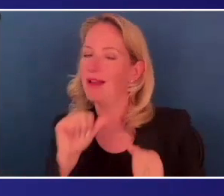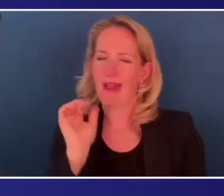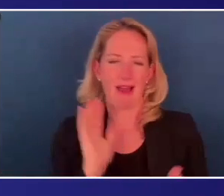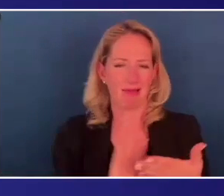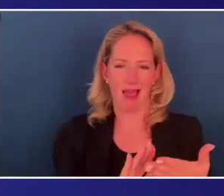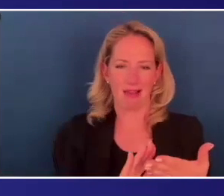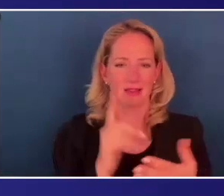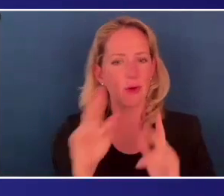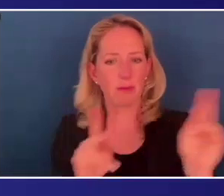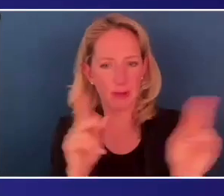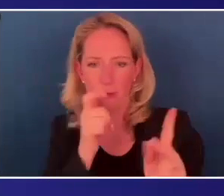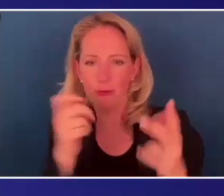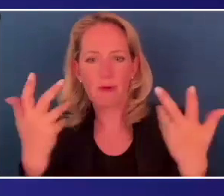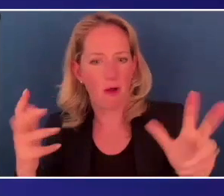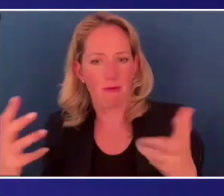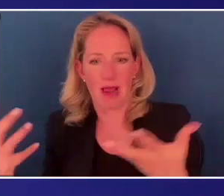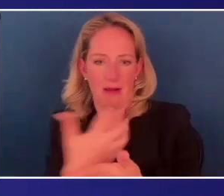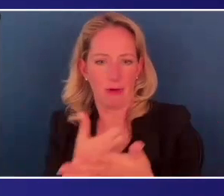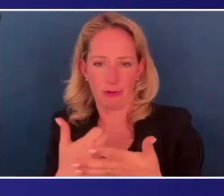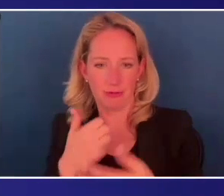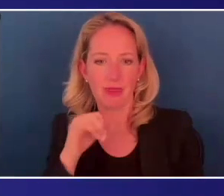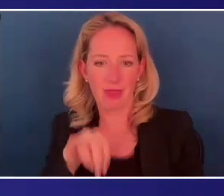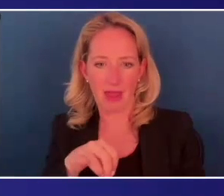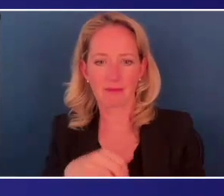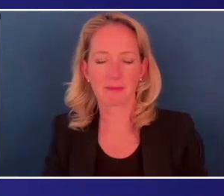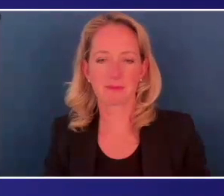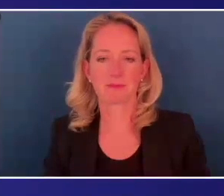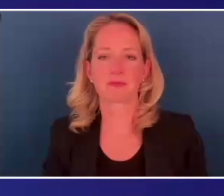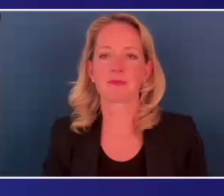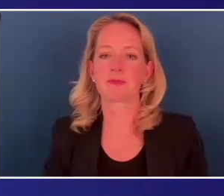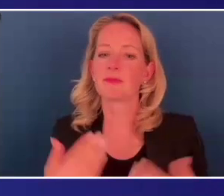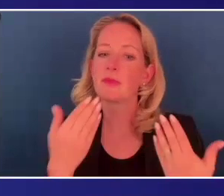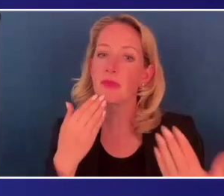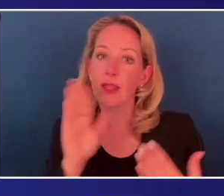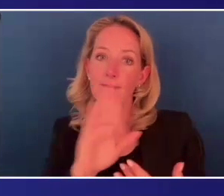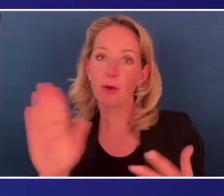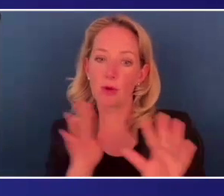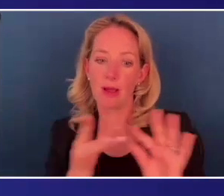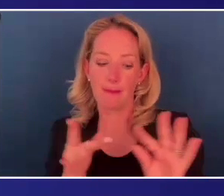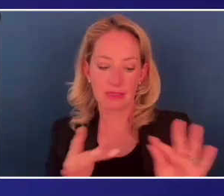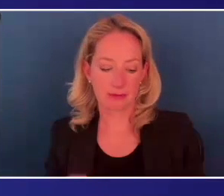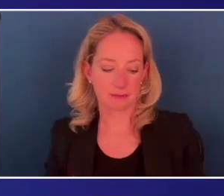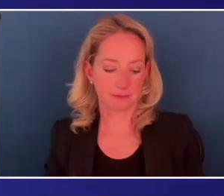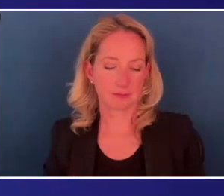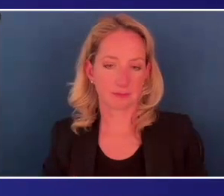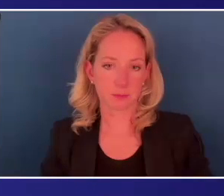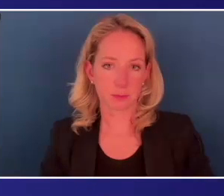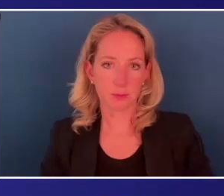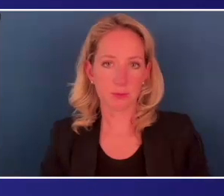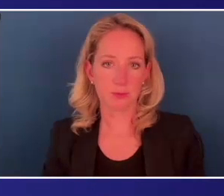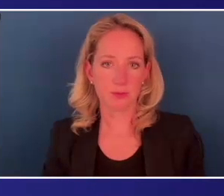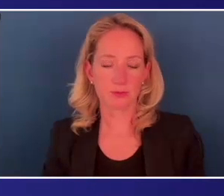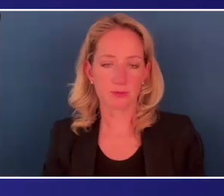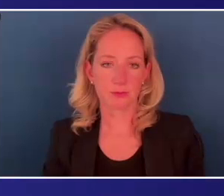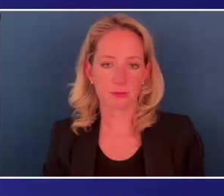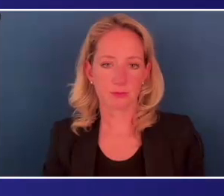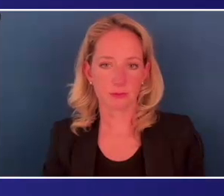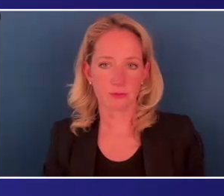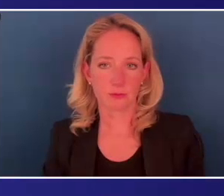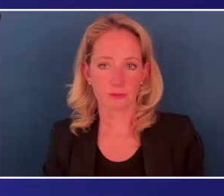Thank you for your comments.